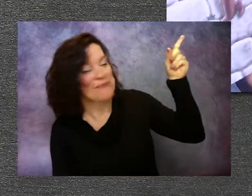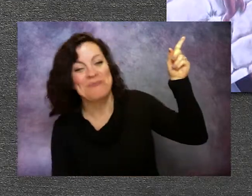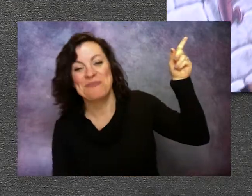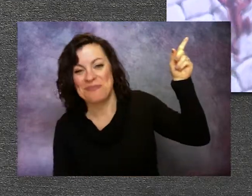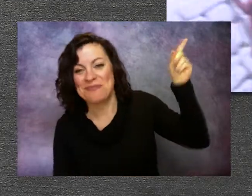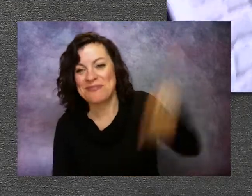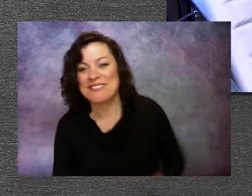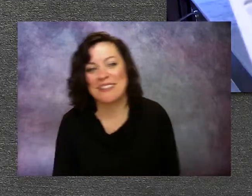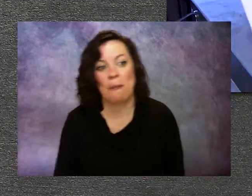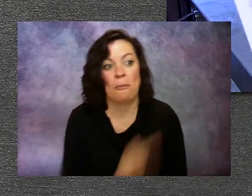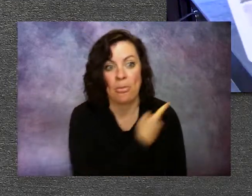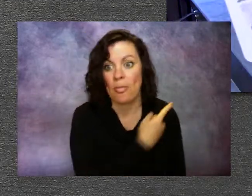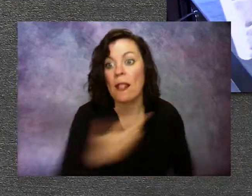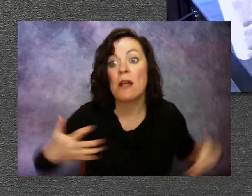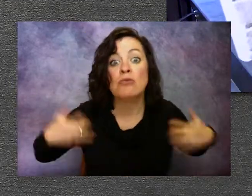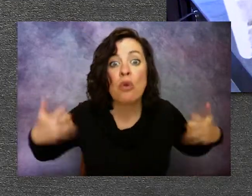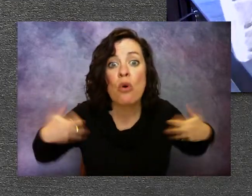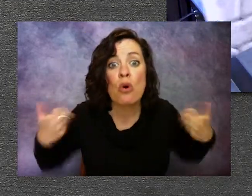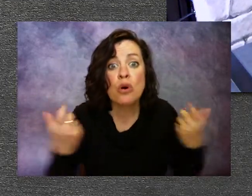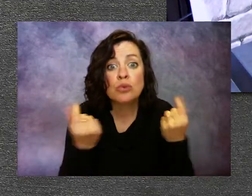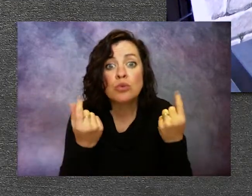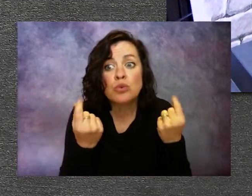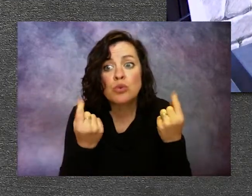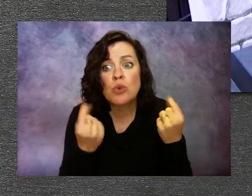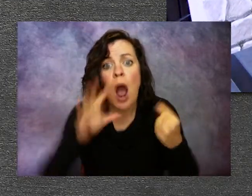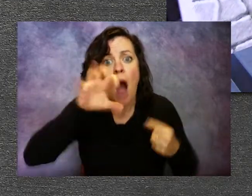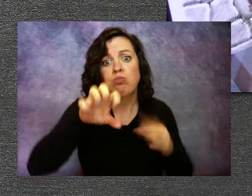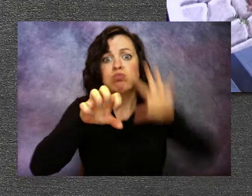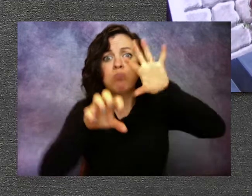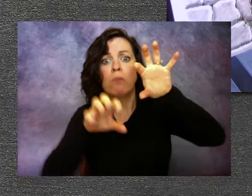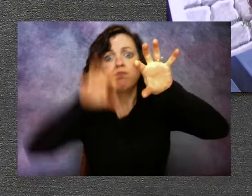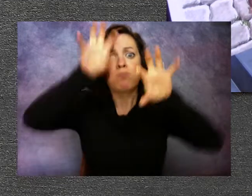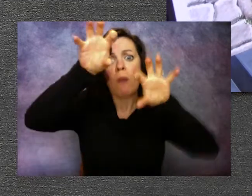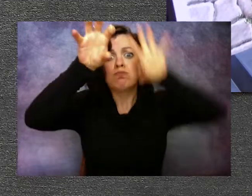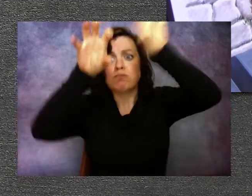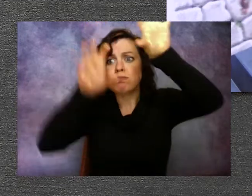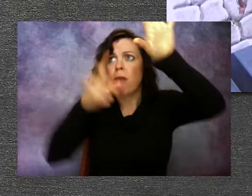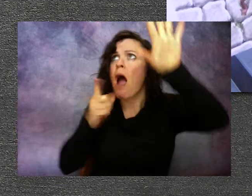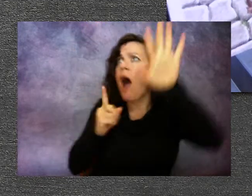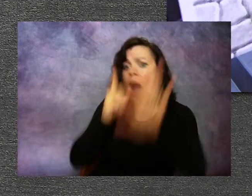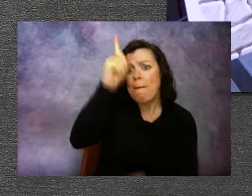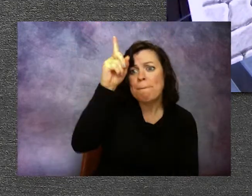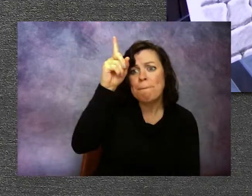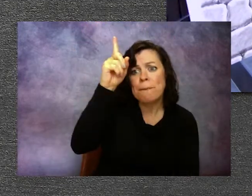George climbs up the wall. Now, what is the opposite of up?